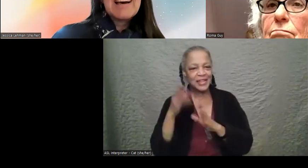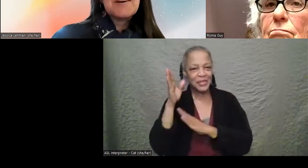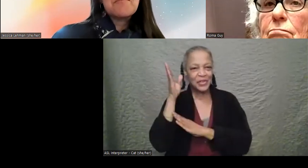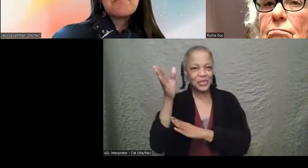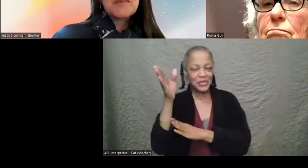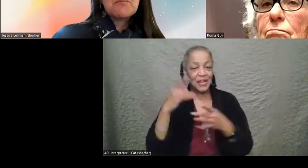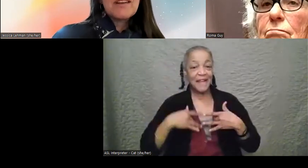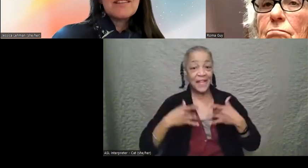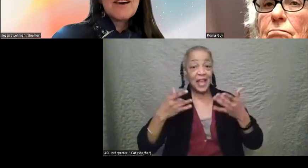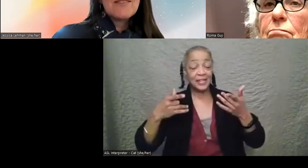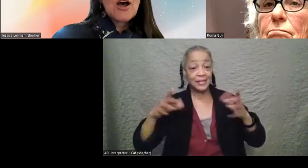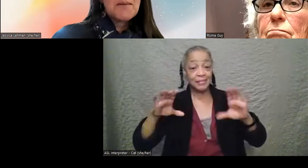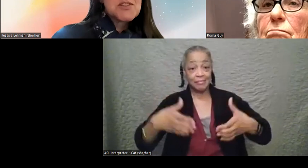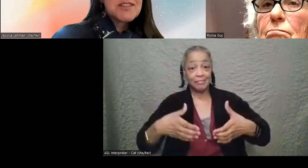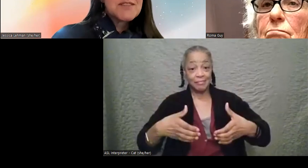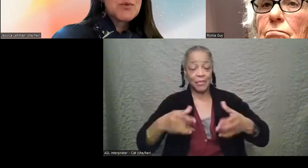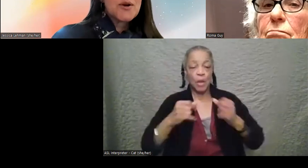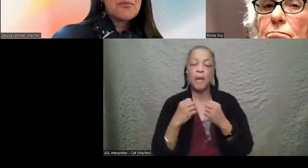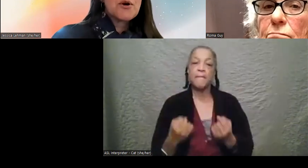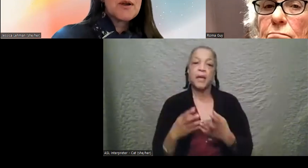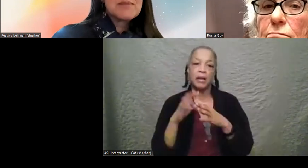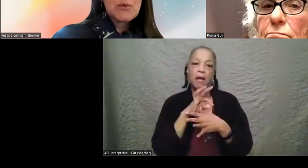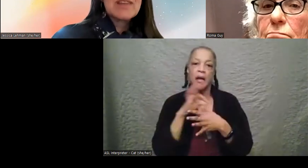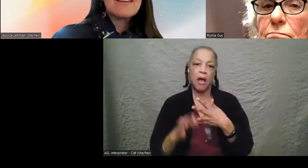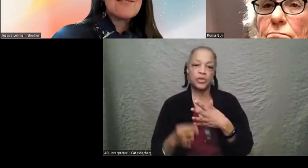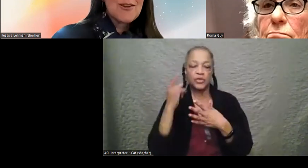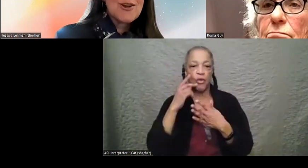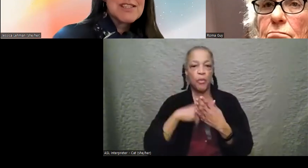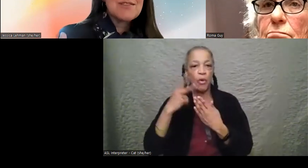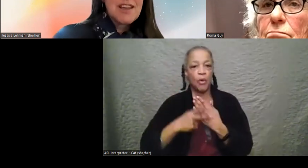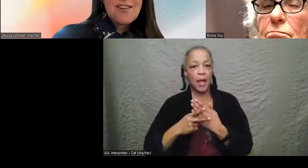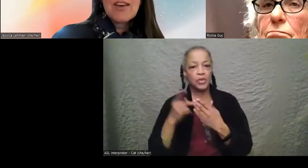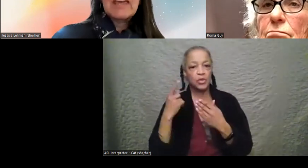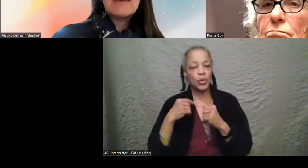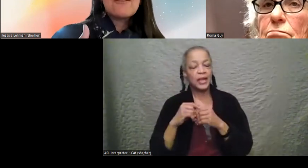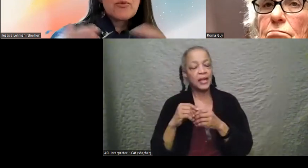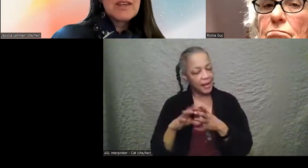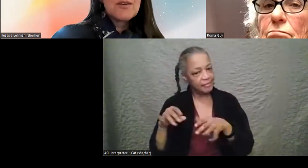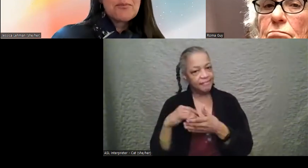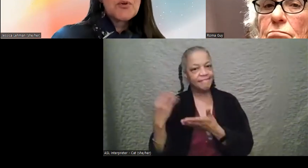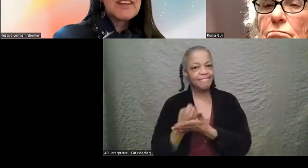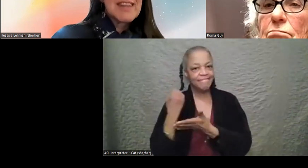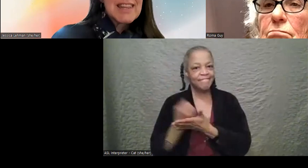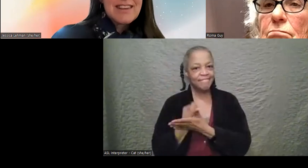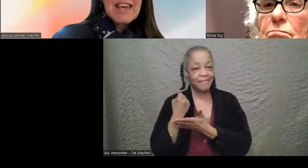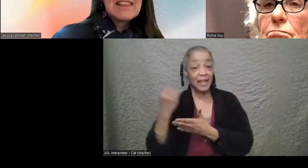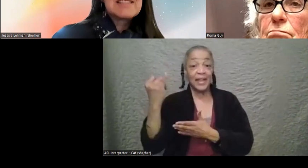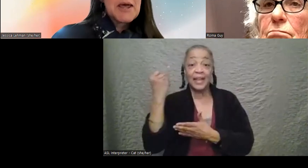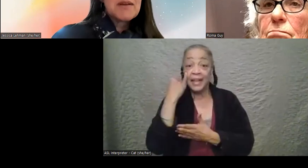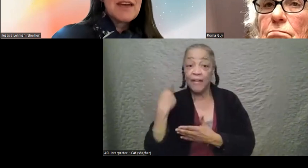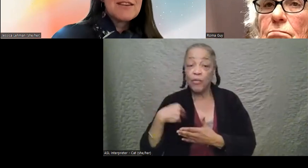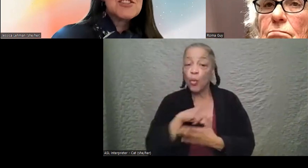, but a lot of options for programs that we can avail ourselves of if we put in the time,